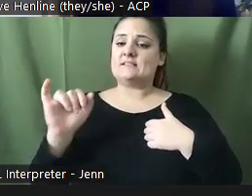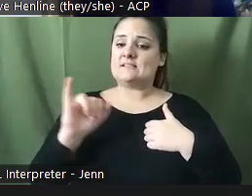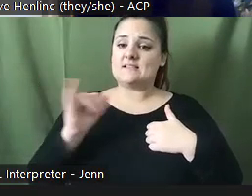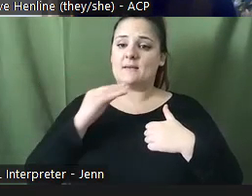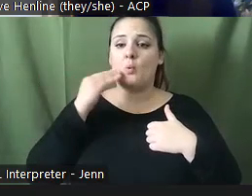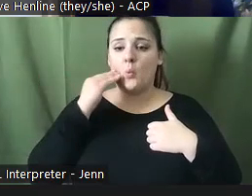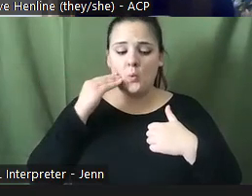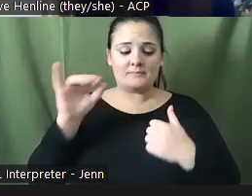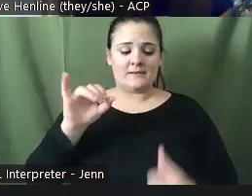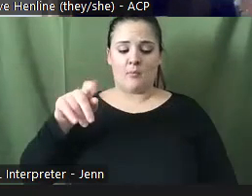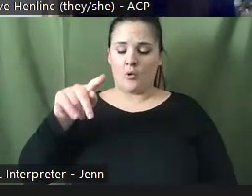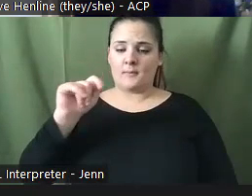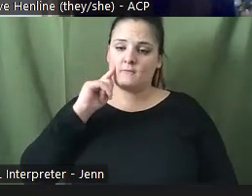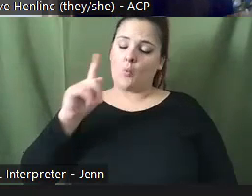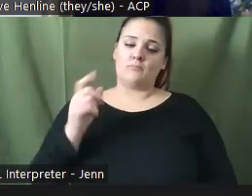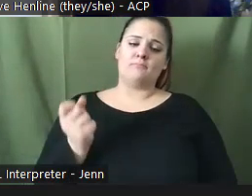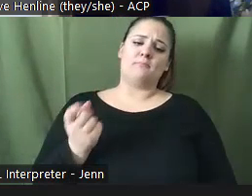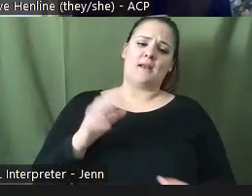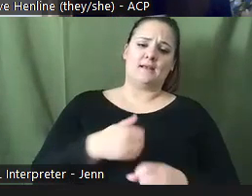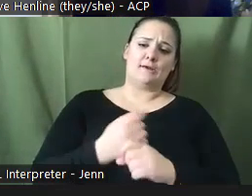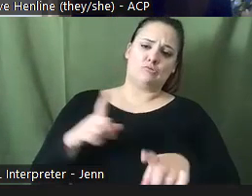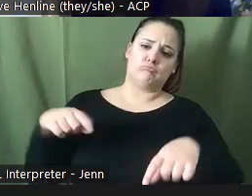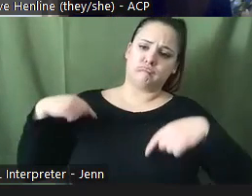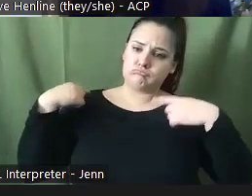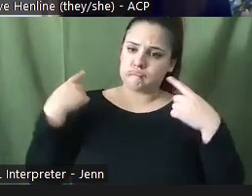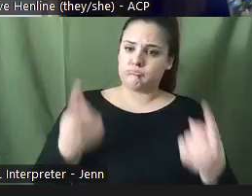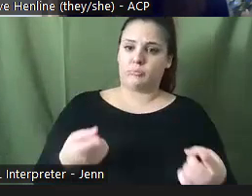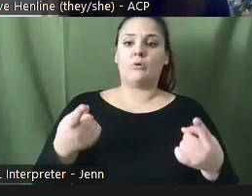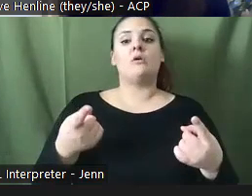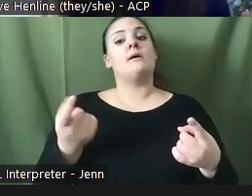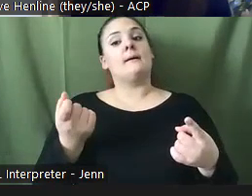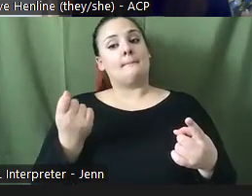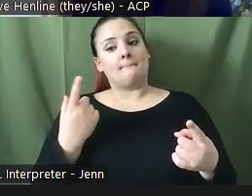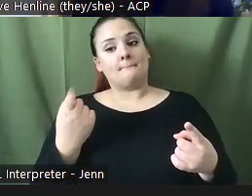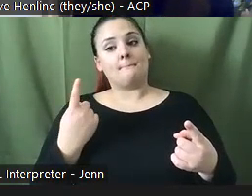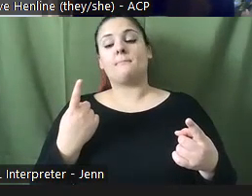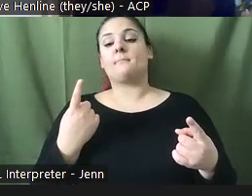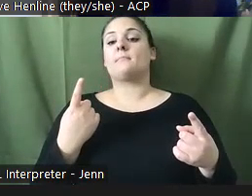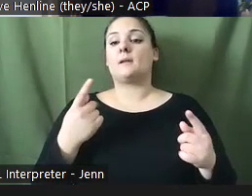it's likely that their abuser, the person making those threats in the general community, knows where